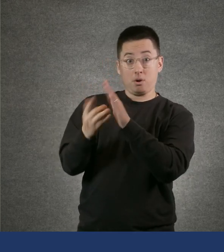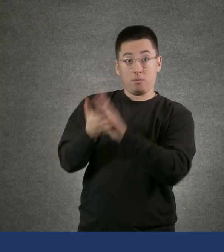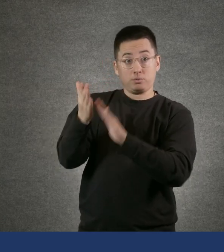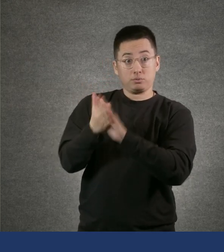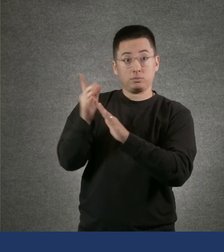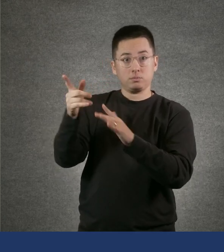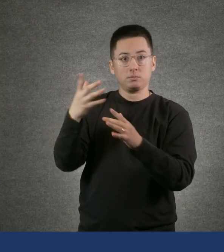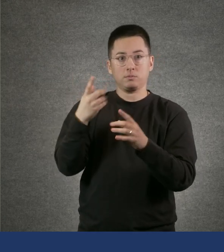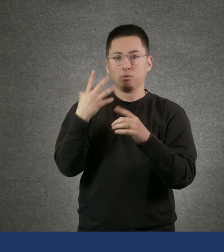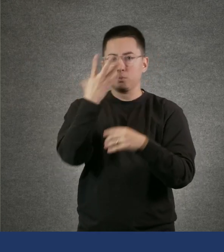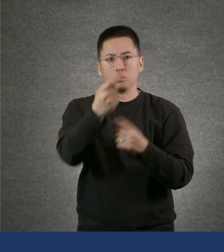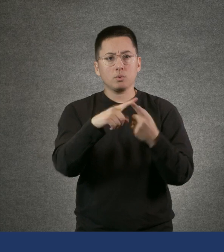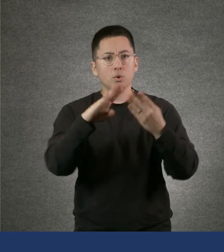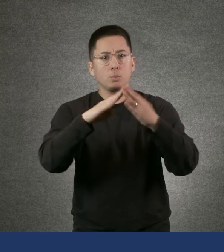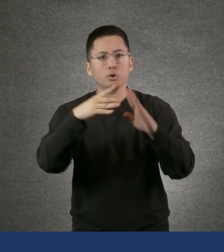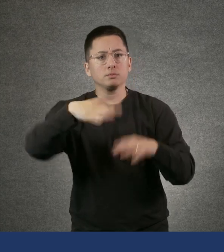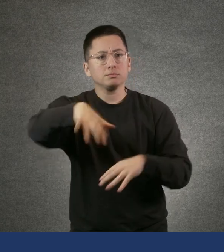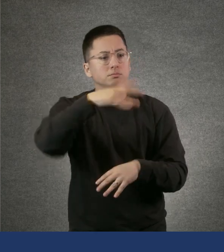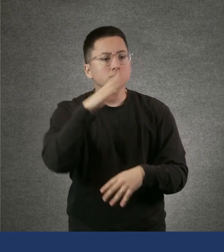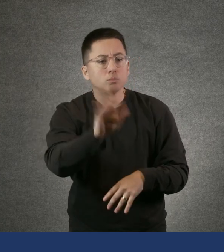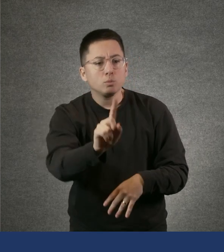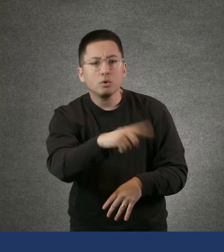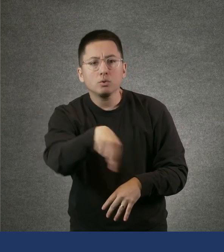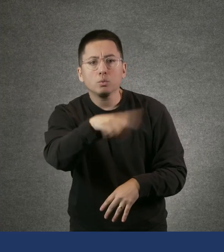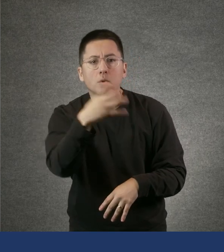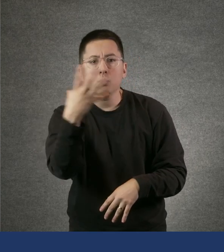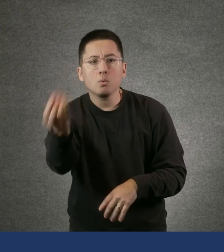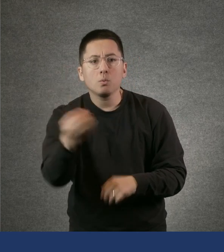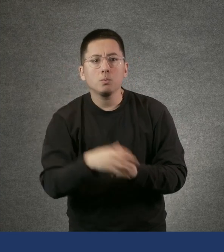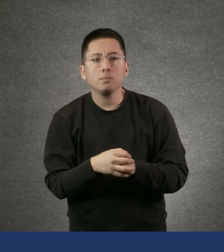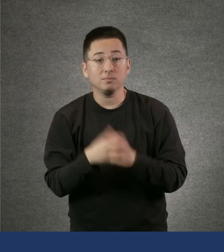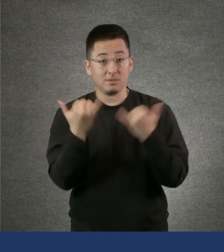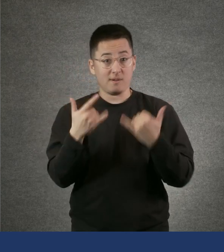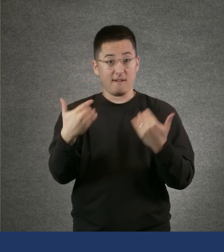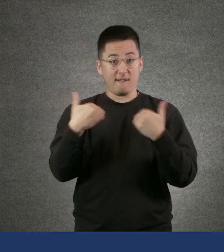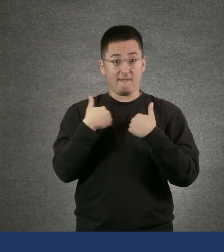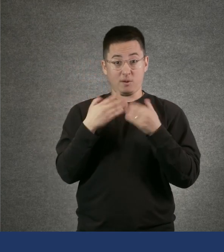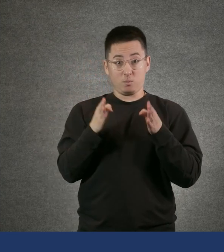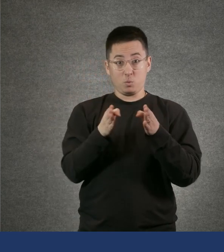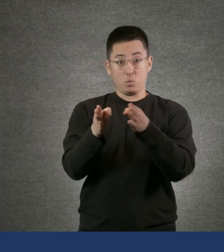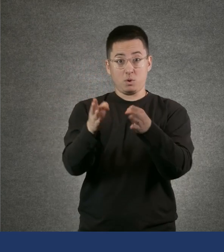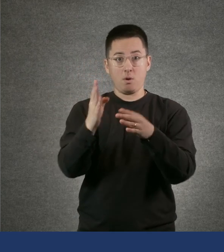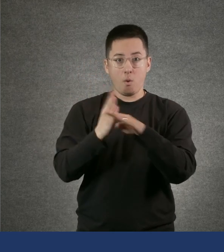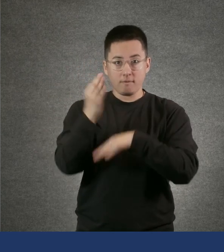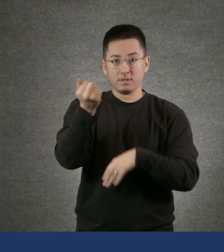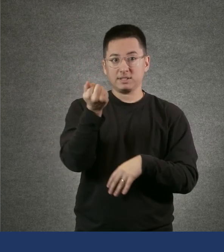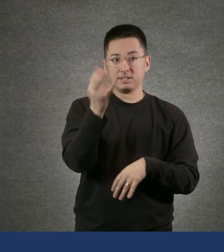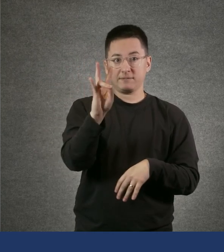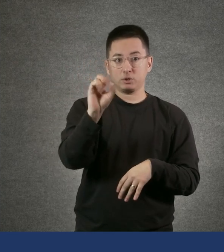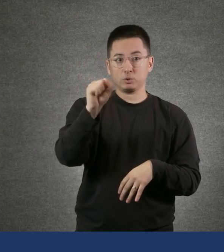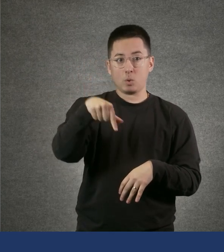and said, where do you want to go? We have now a route of over 17 square miles,